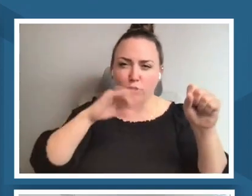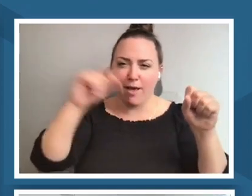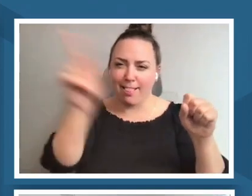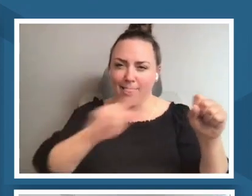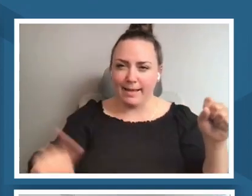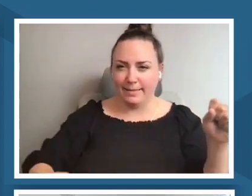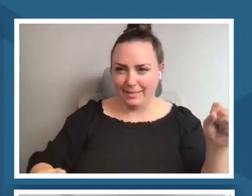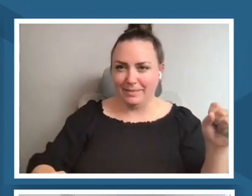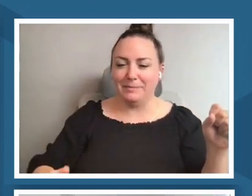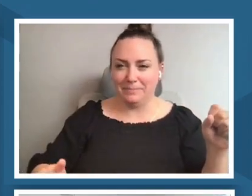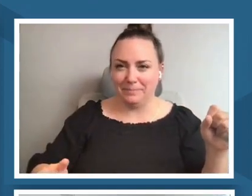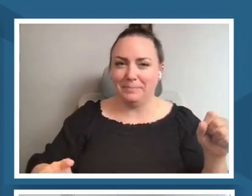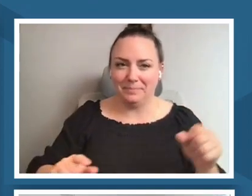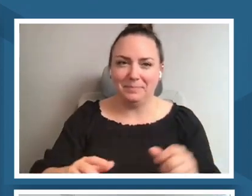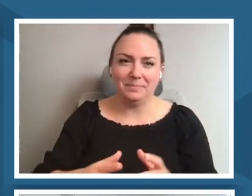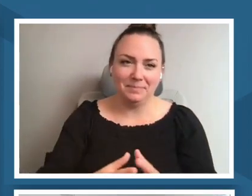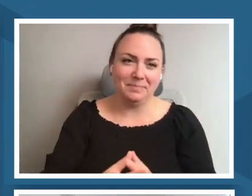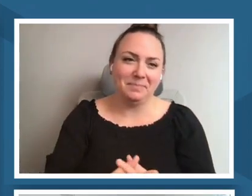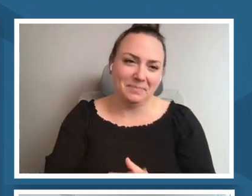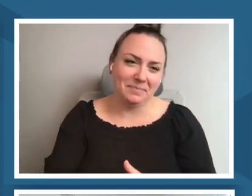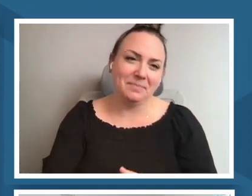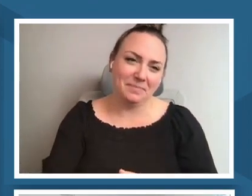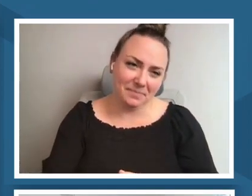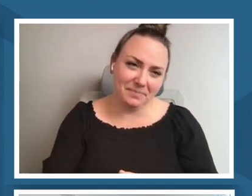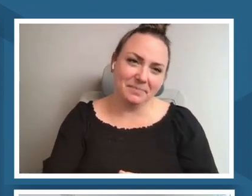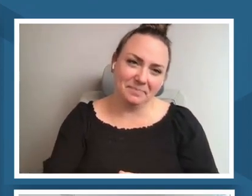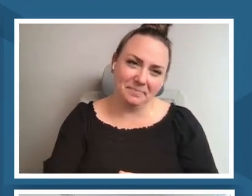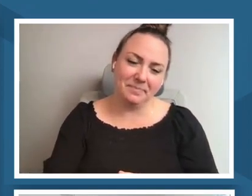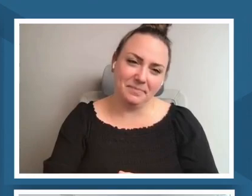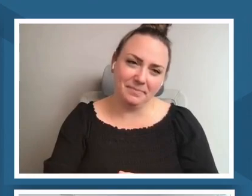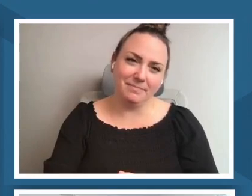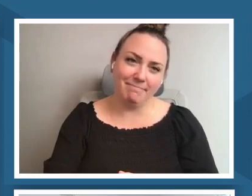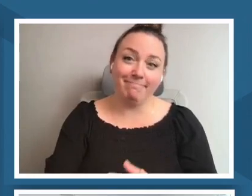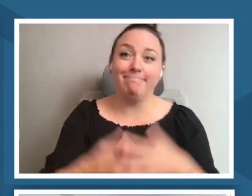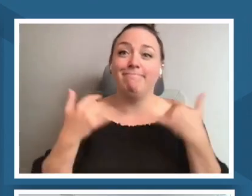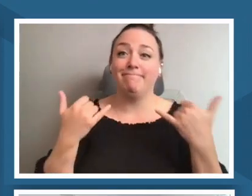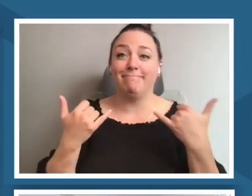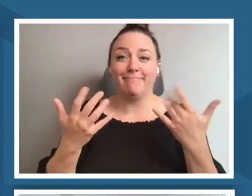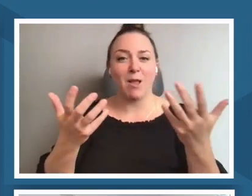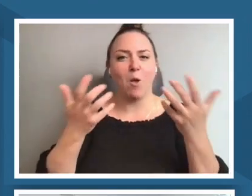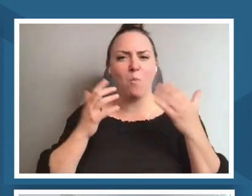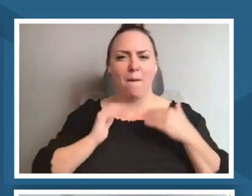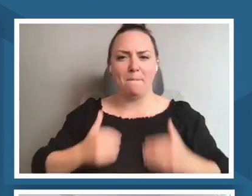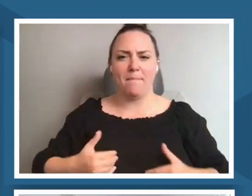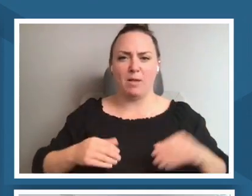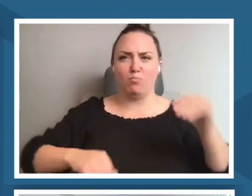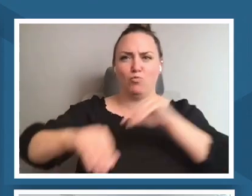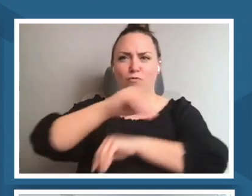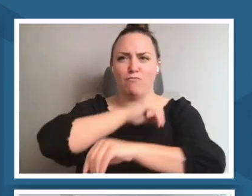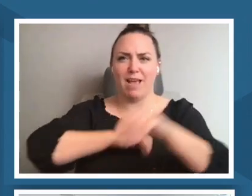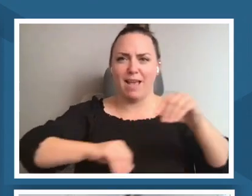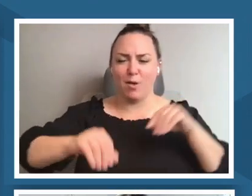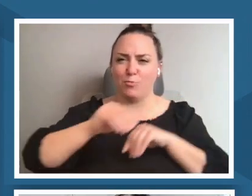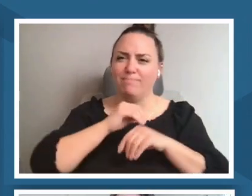so we're going to move our bodies now